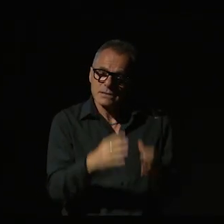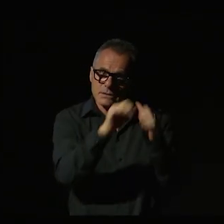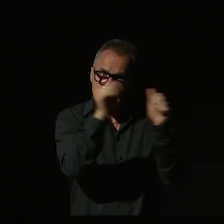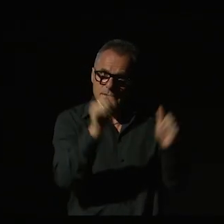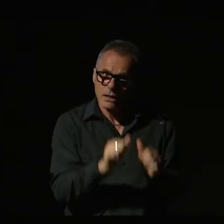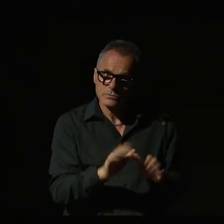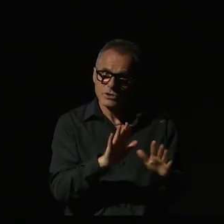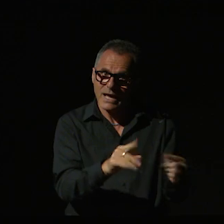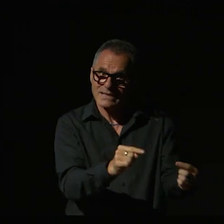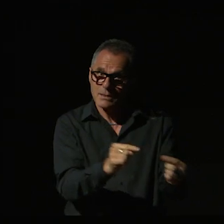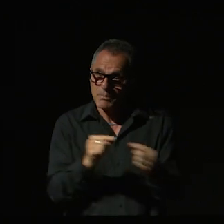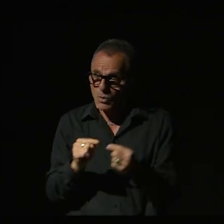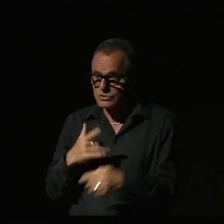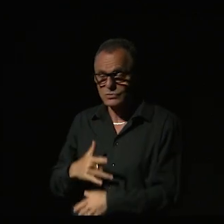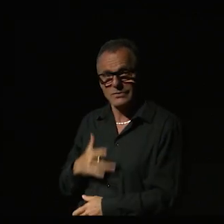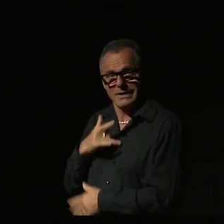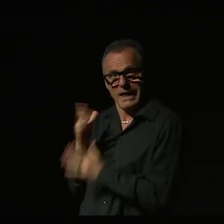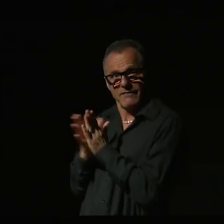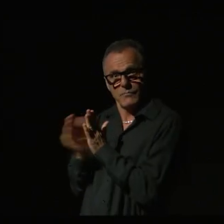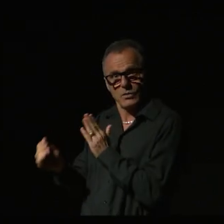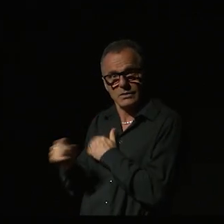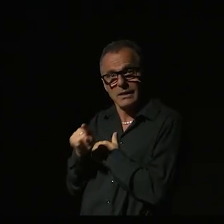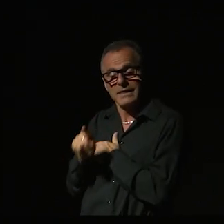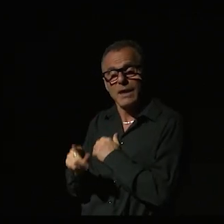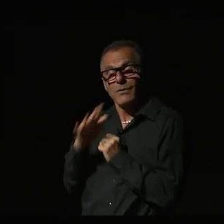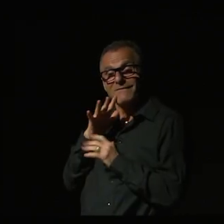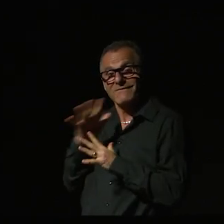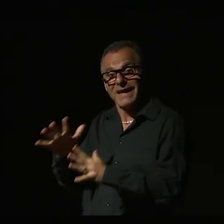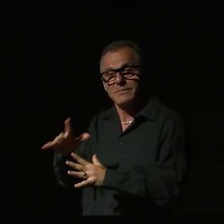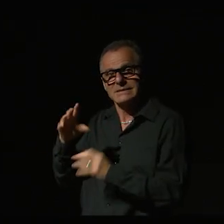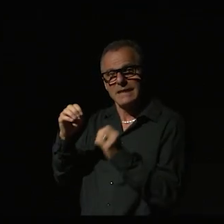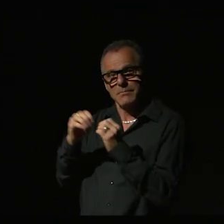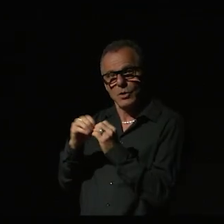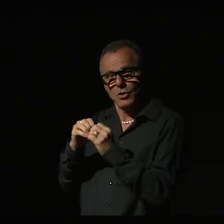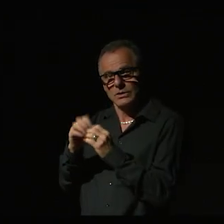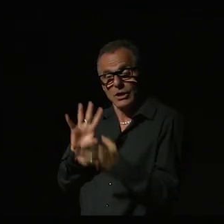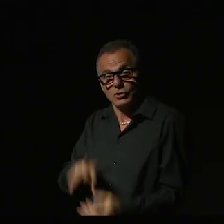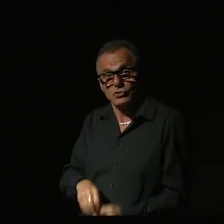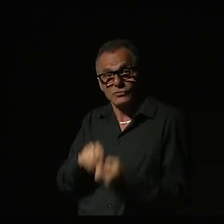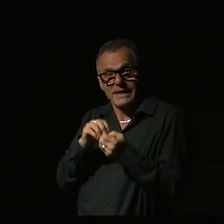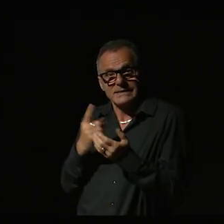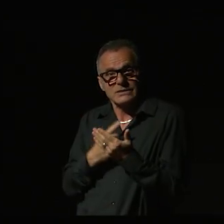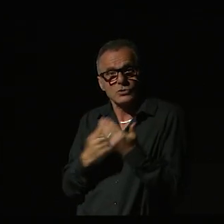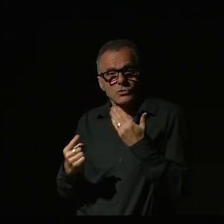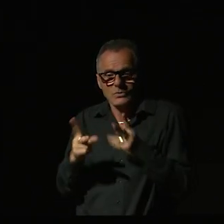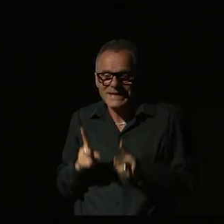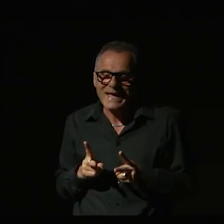after the life model, for which they were famed in Bologna, created not only a stylistic rift,